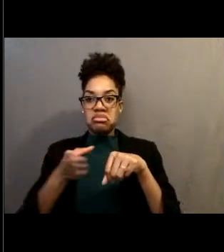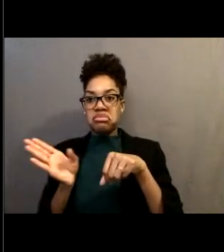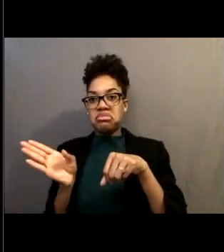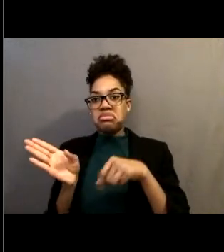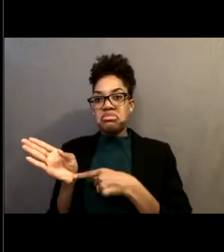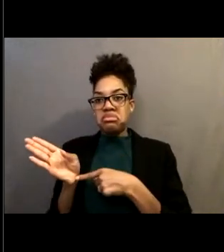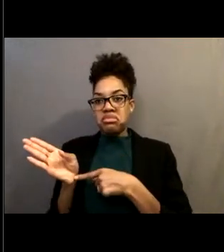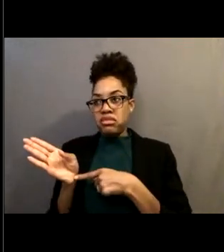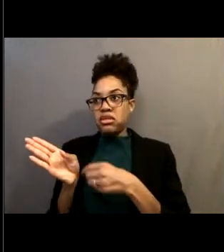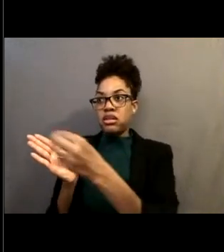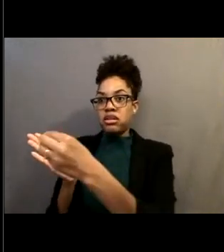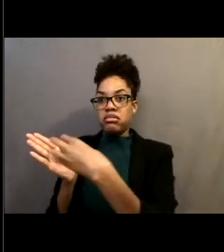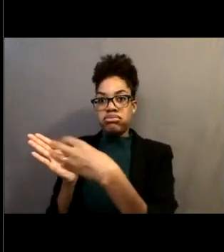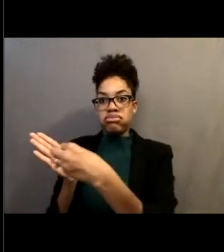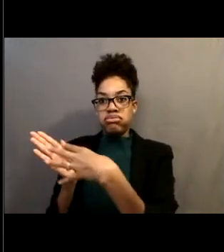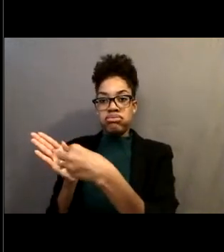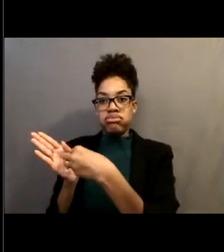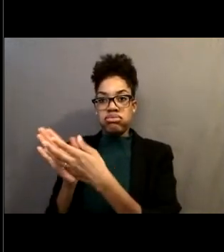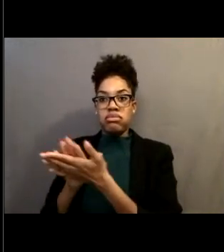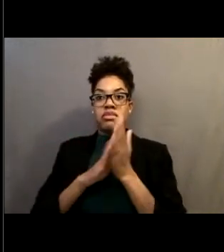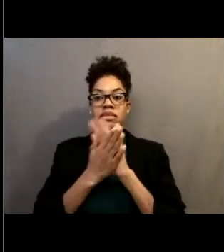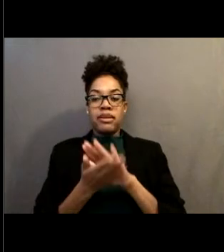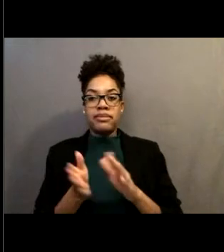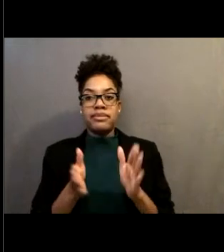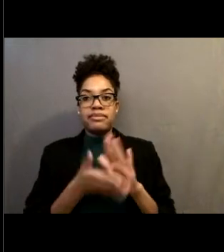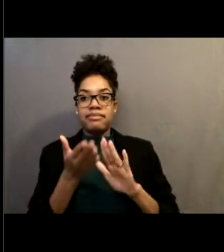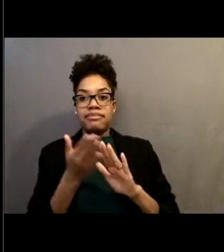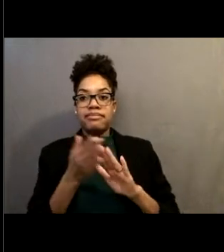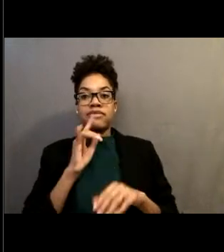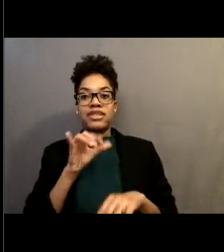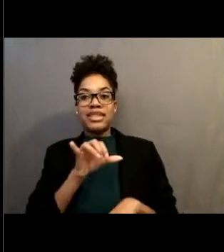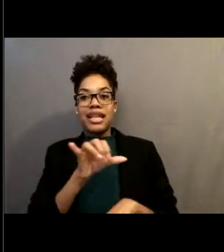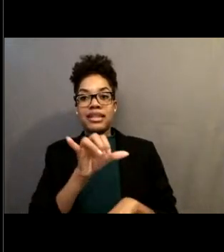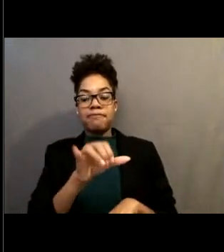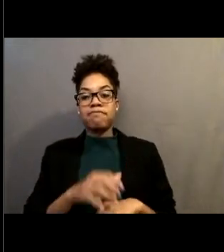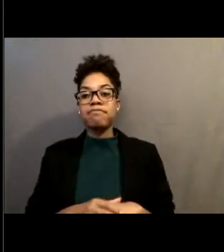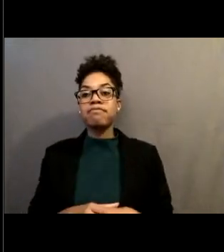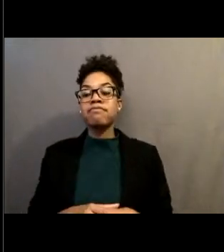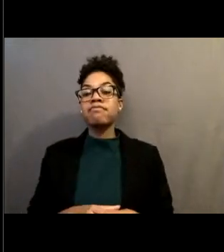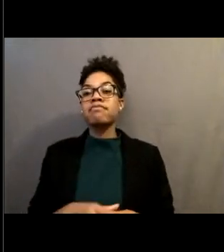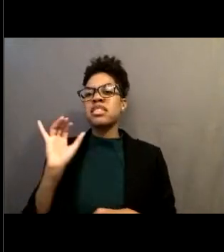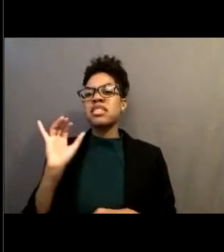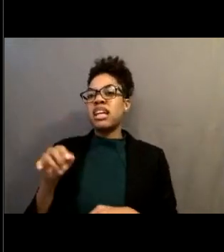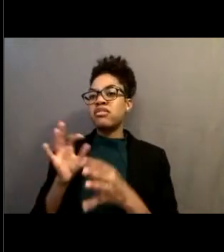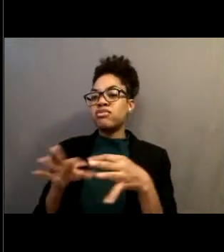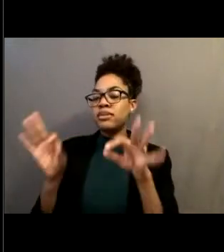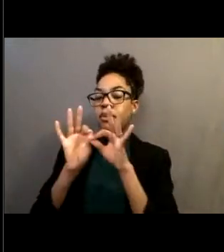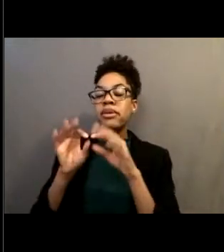And then what we do is we start turning on critical elements and satellite, we even turn on instruments. And then we start, it takes a couple